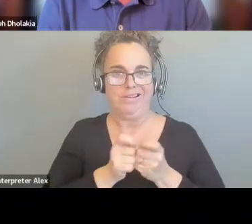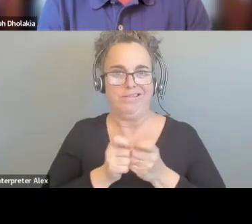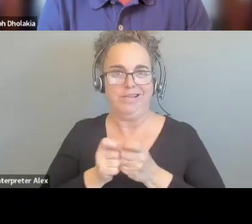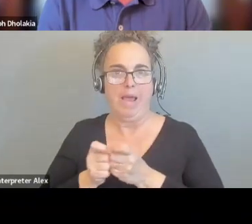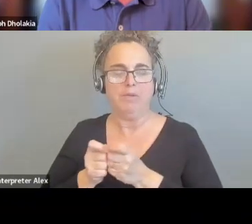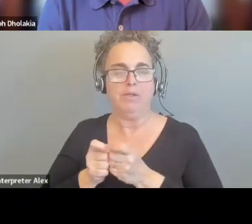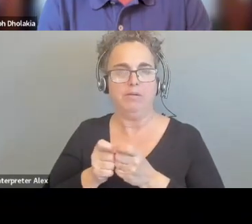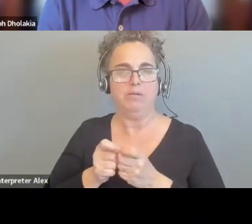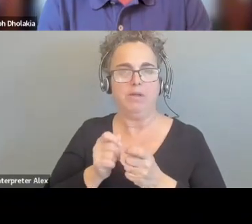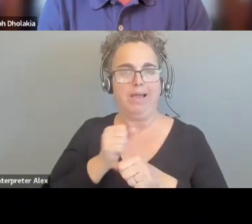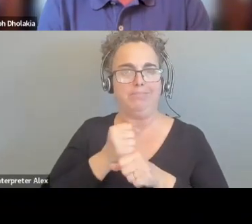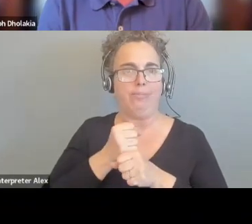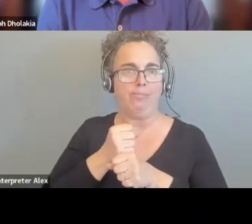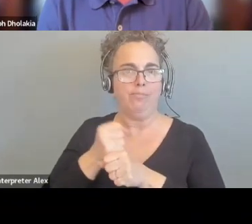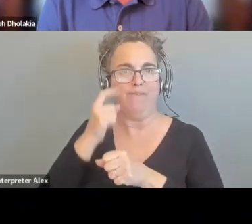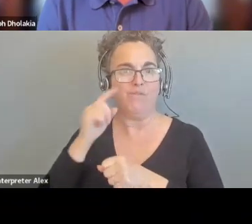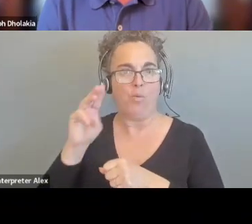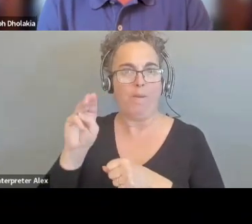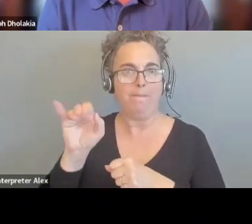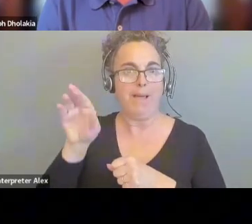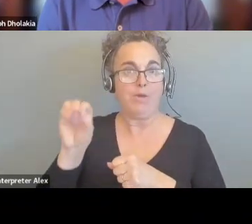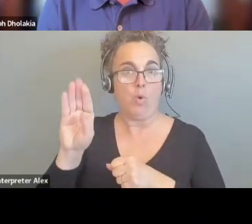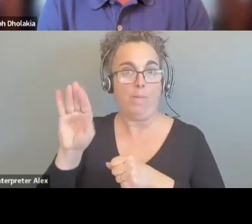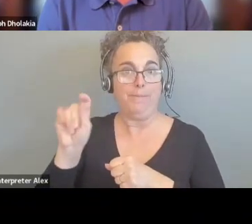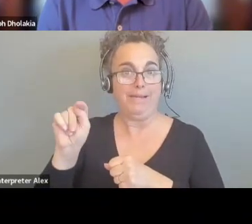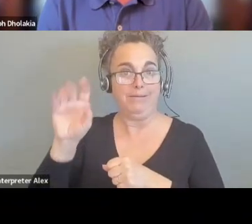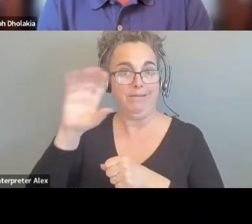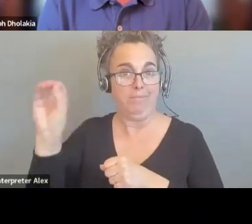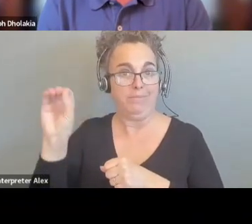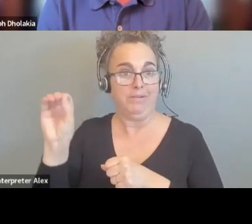On the right you can see Microbits make code